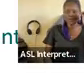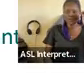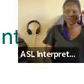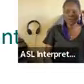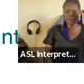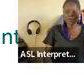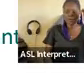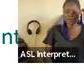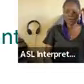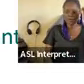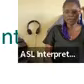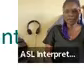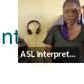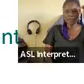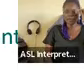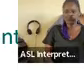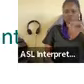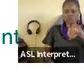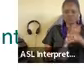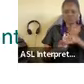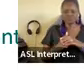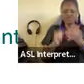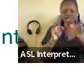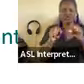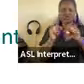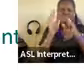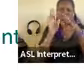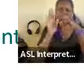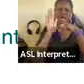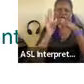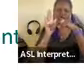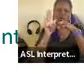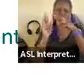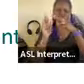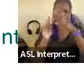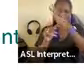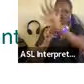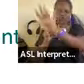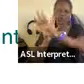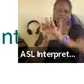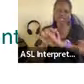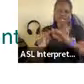Positivity and 17.4% Positivity in our lowest HPI quartile.